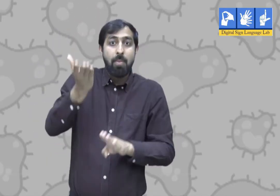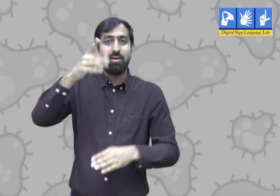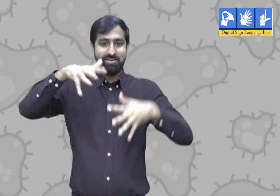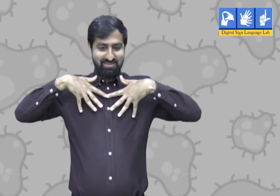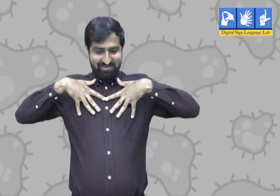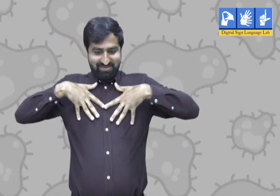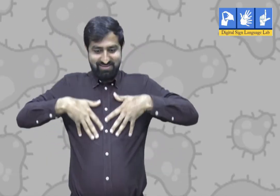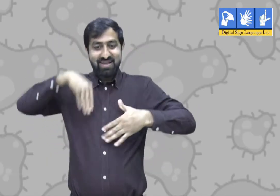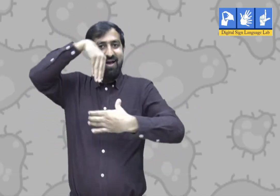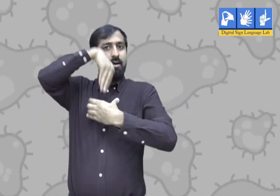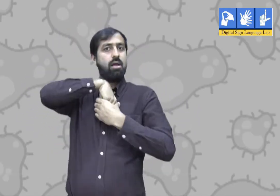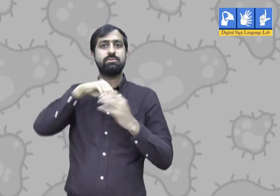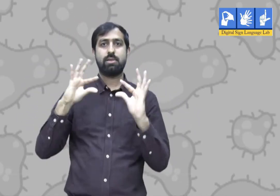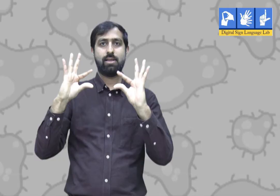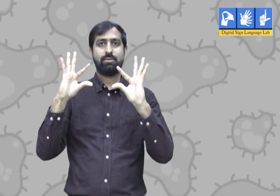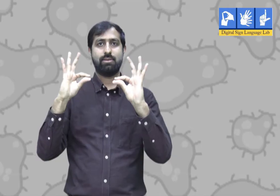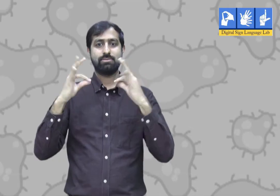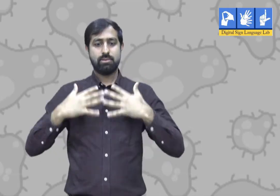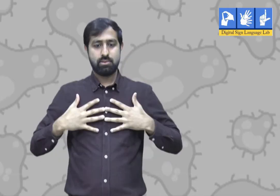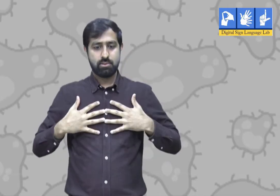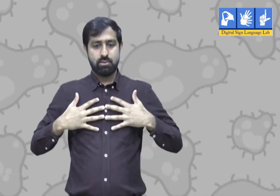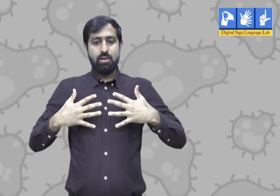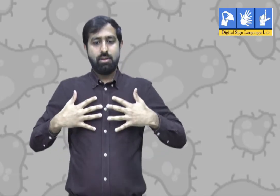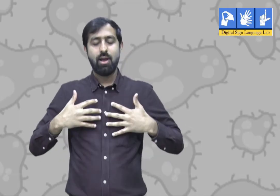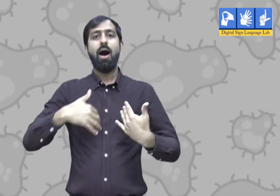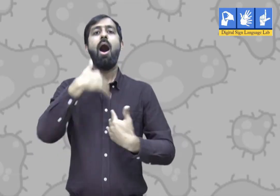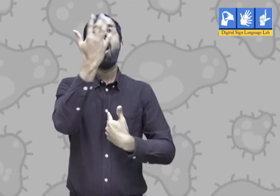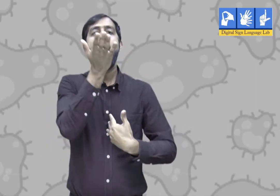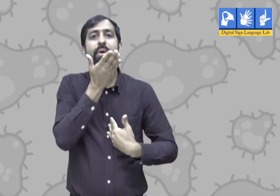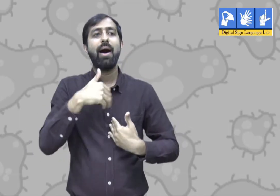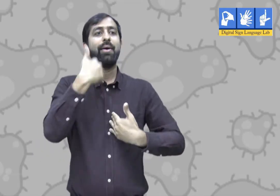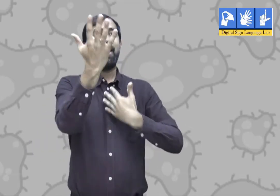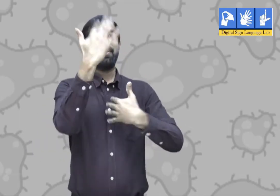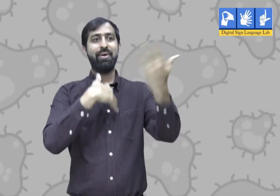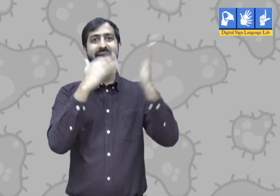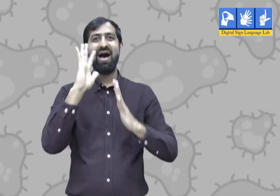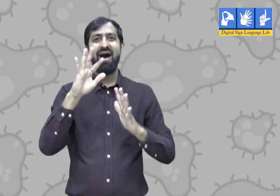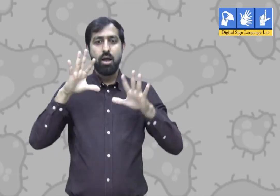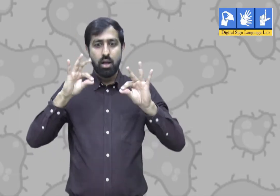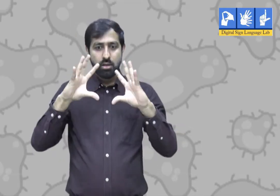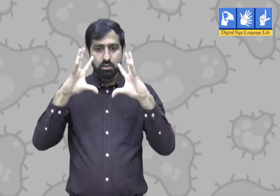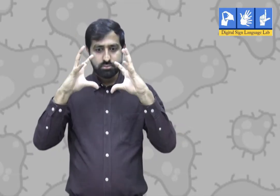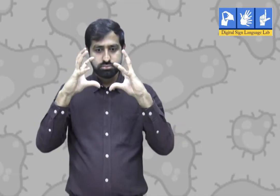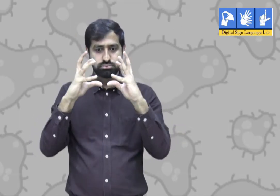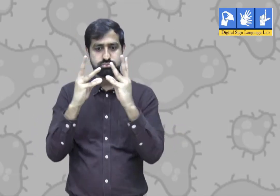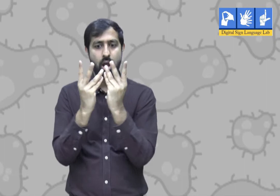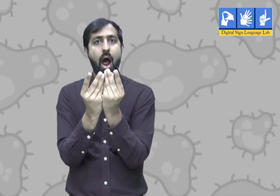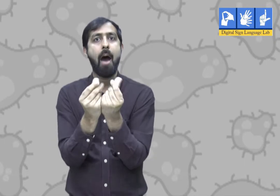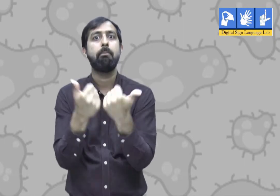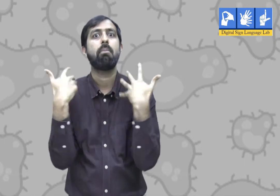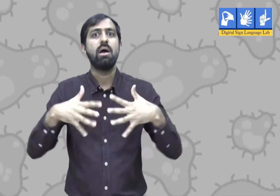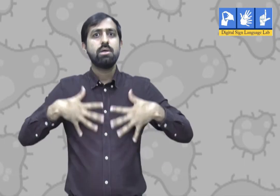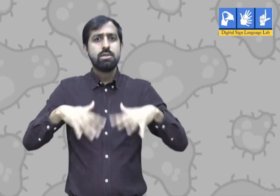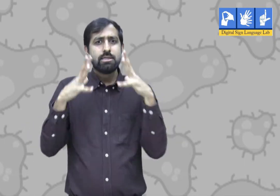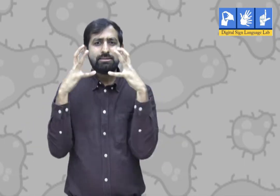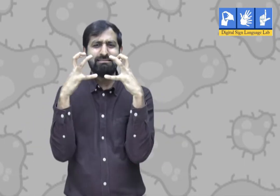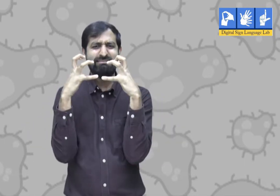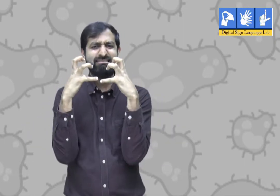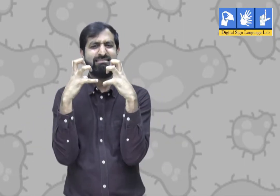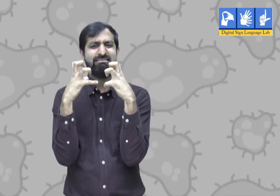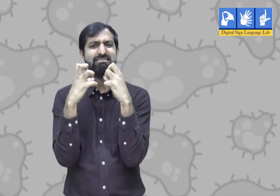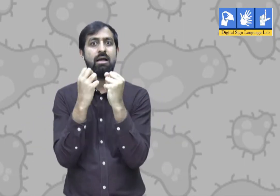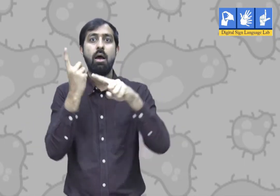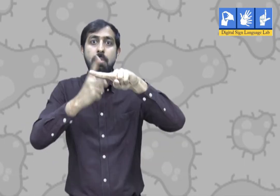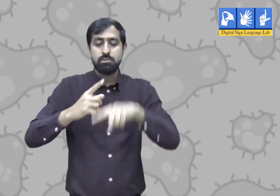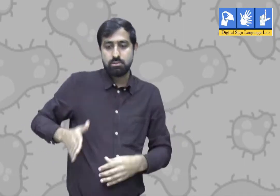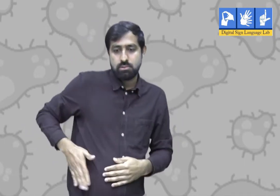Difficulty in breathing and severe pneumonia,